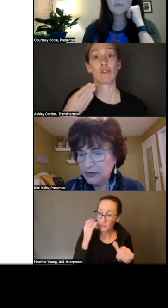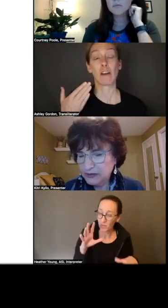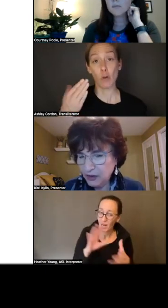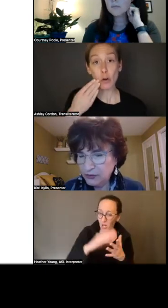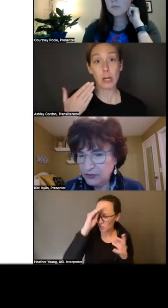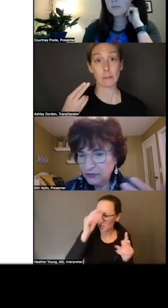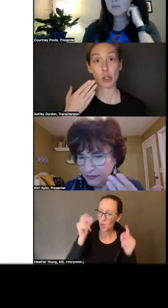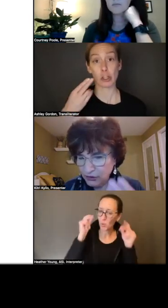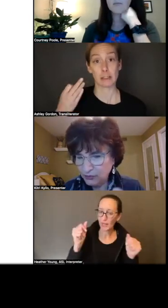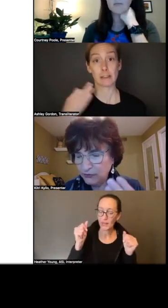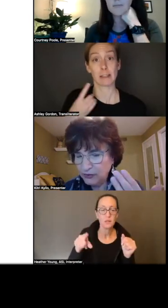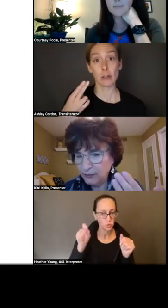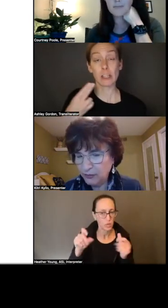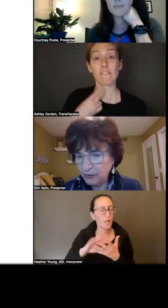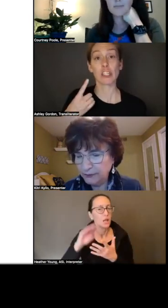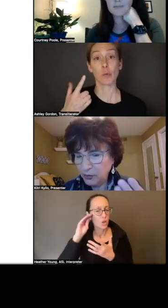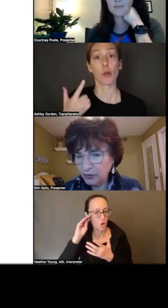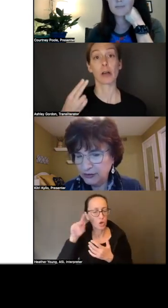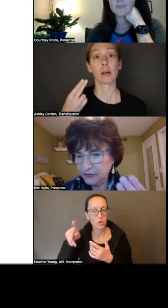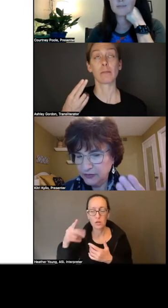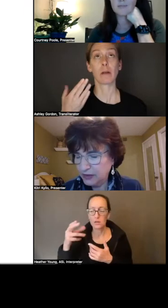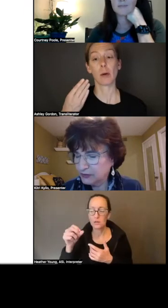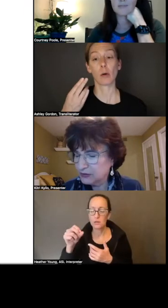or the sounds, visual correlates for sounds